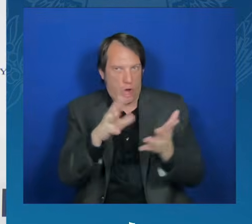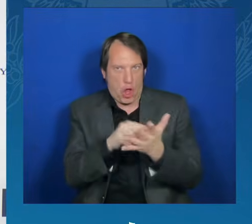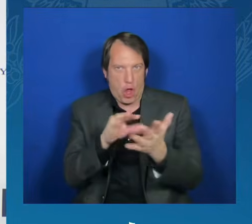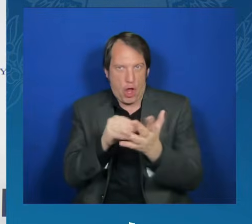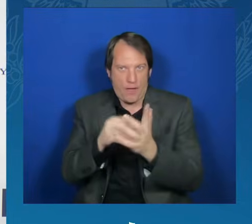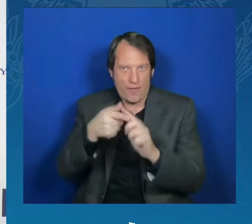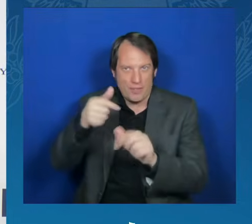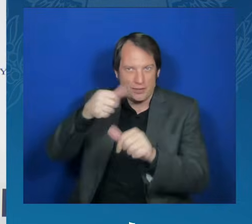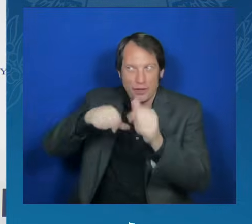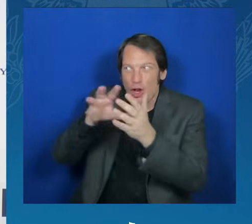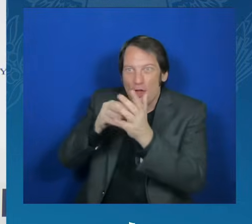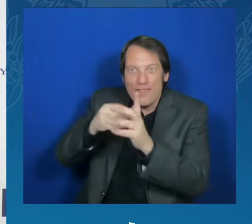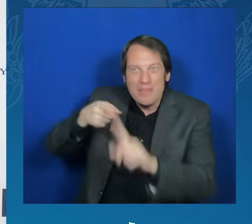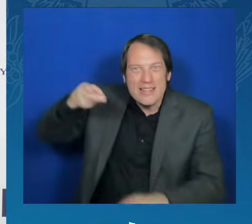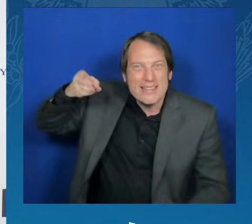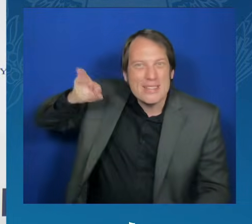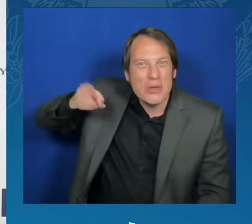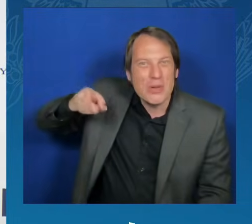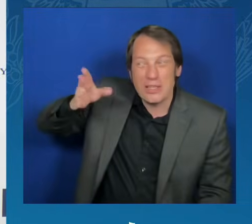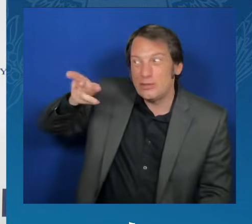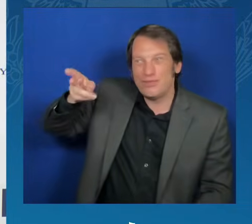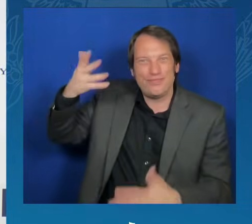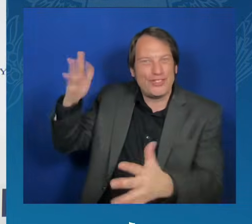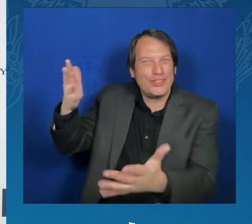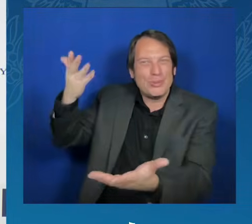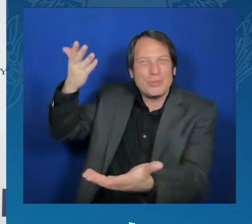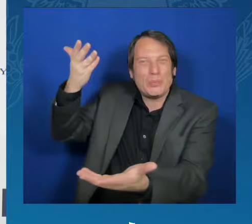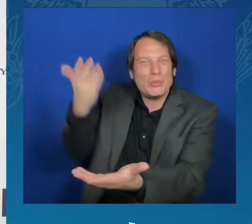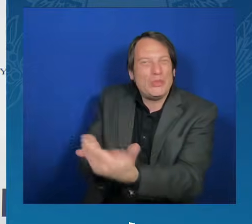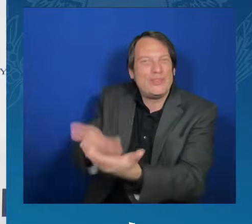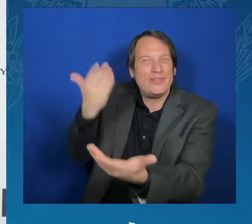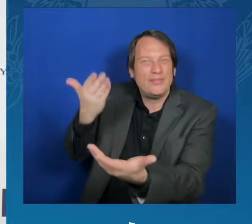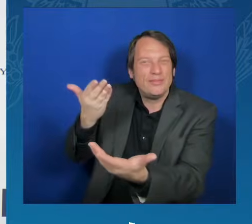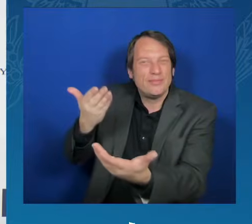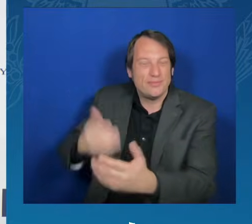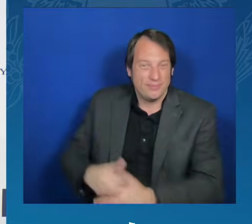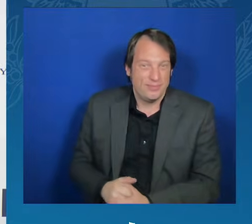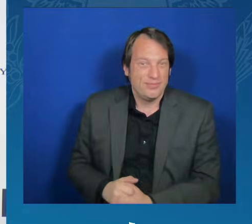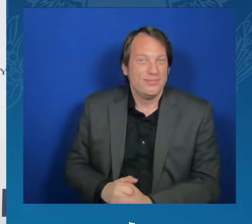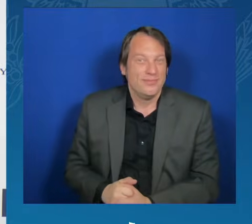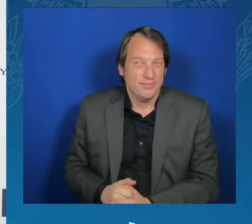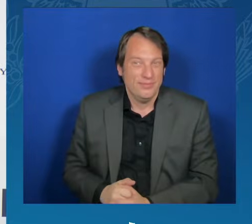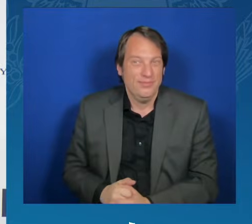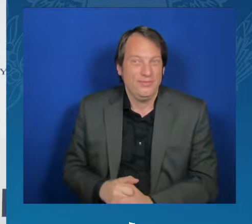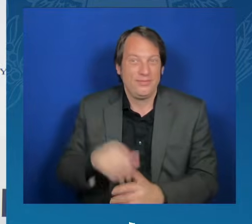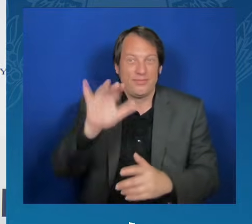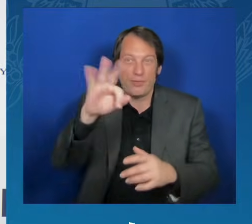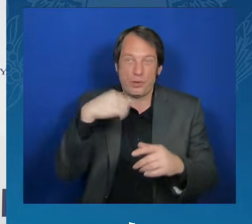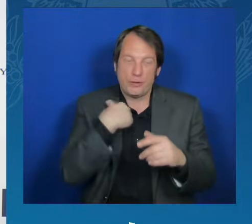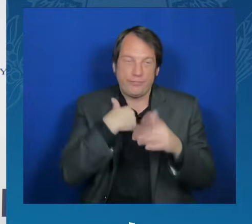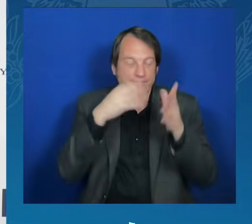History has also shown us: If we only look inward, we cannot defeat threats from outside.